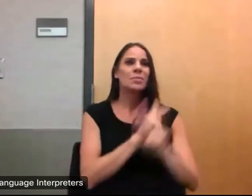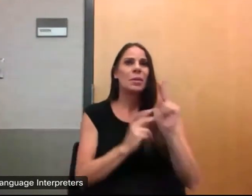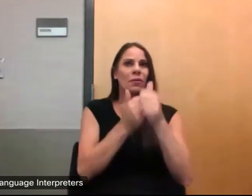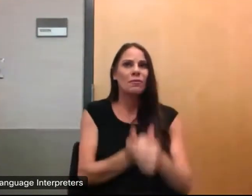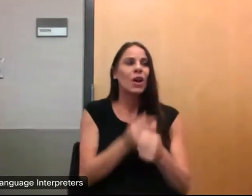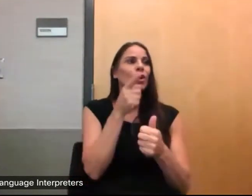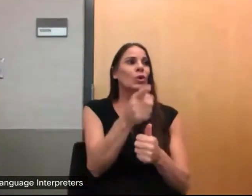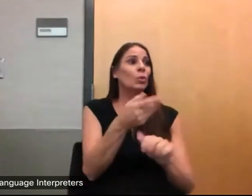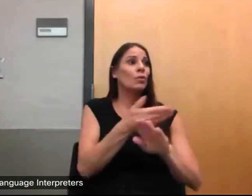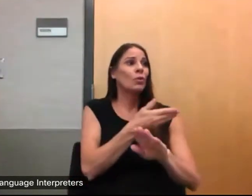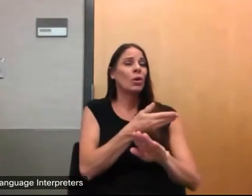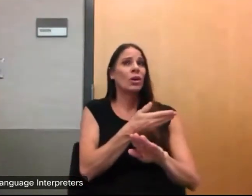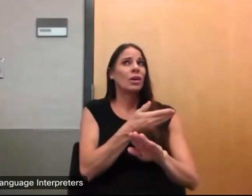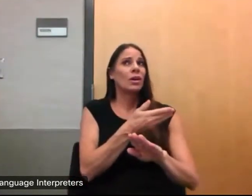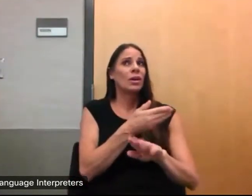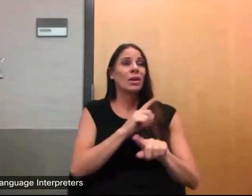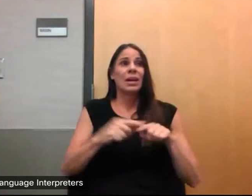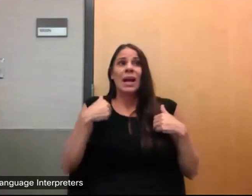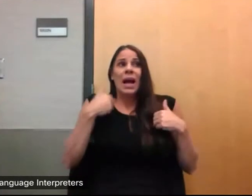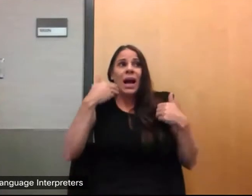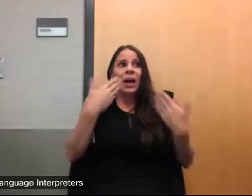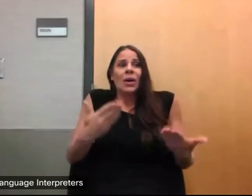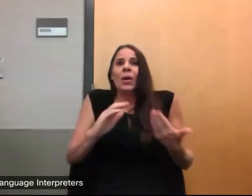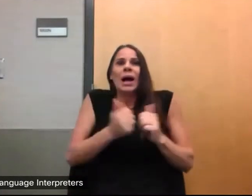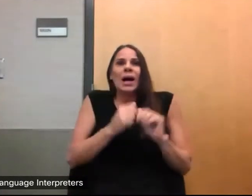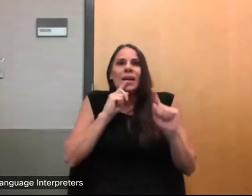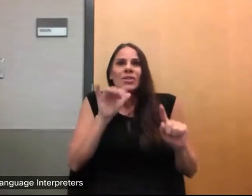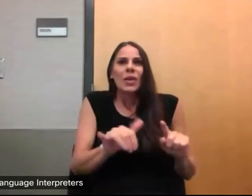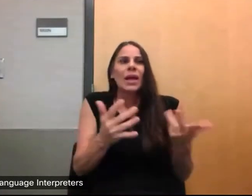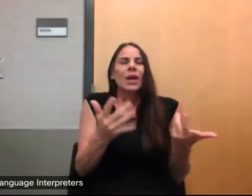what you do with that. But it is an incredible opportunity that you